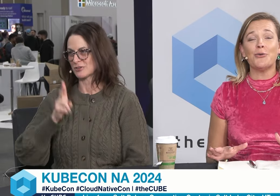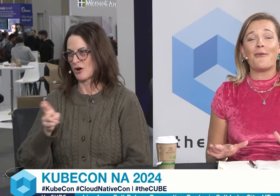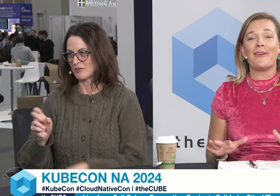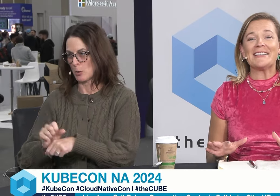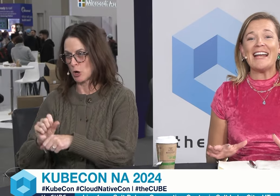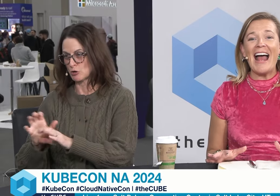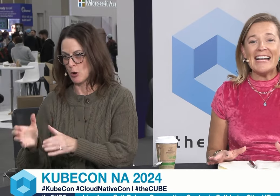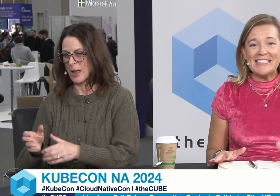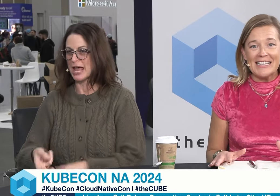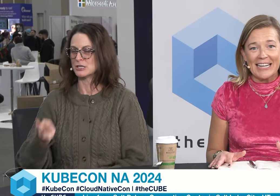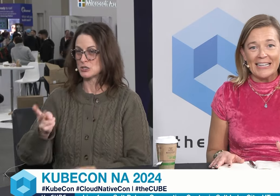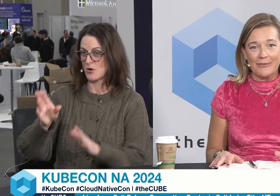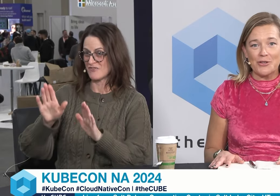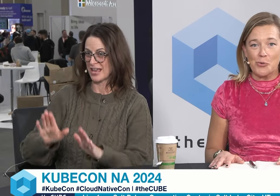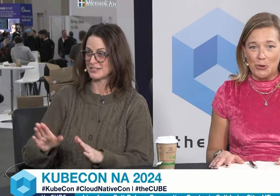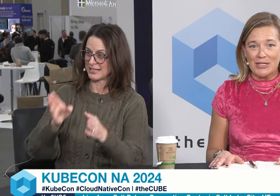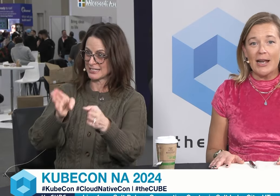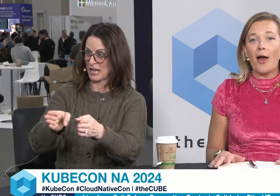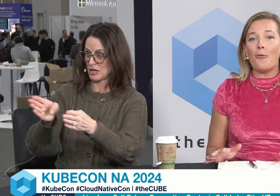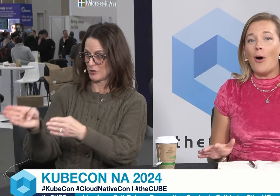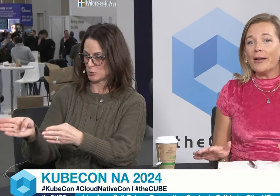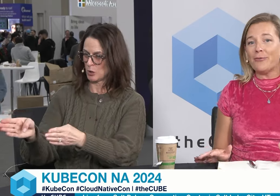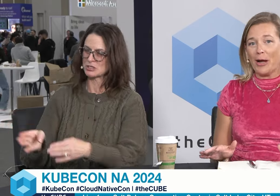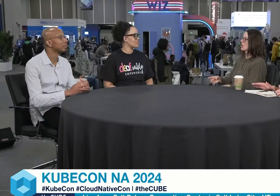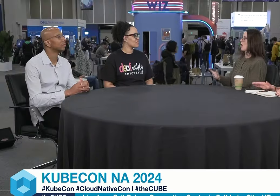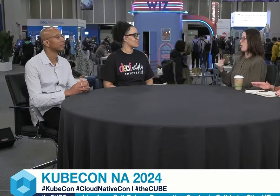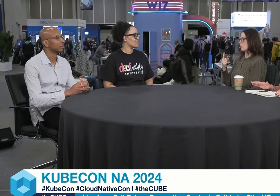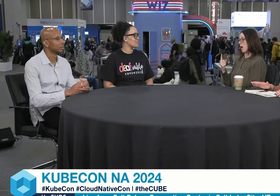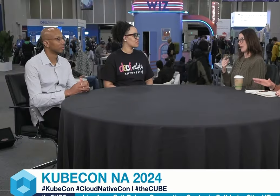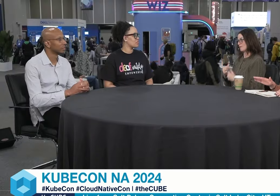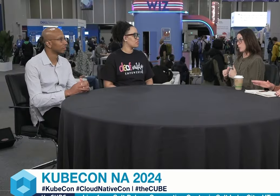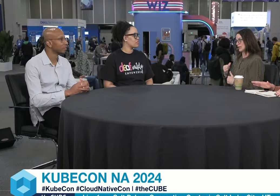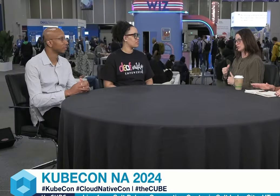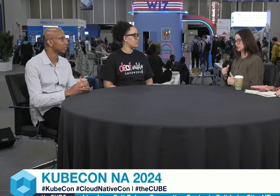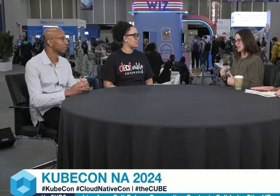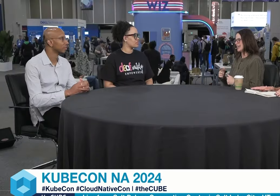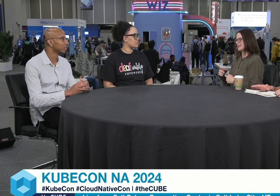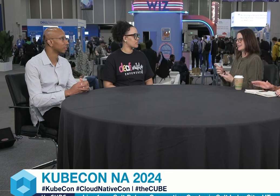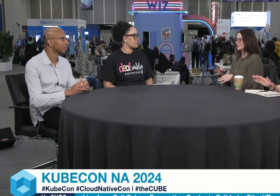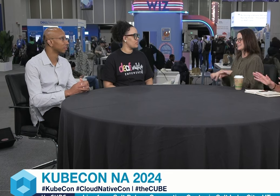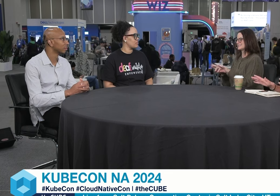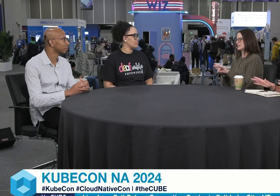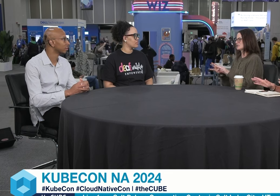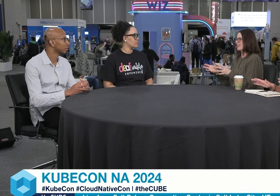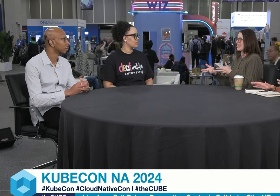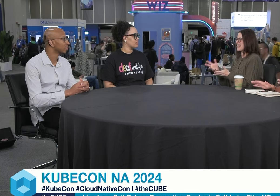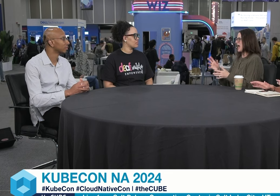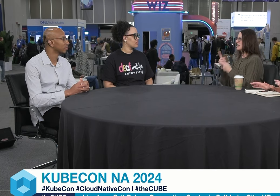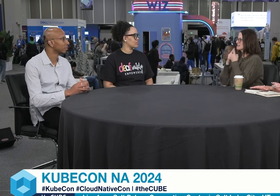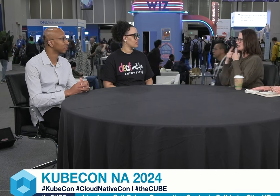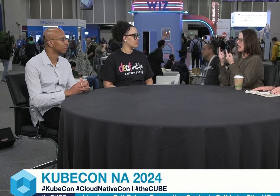and two fantastic individuals, one of which is essentially a celebrity on theCUBE.